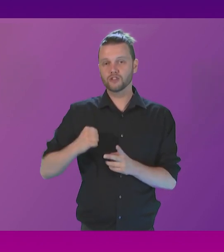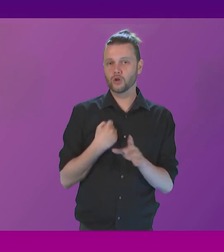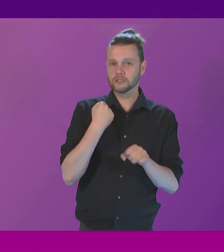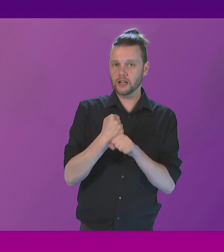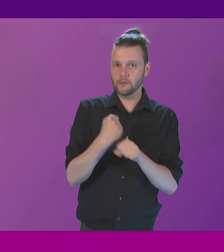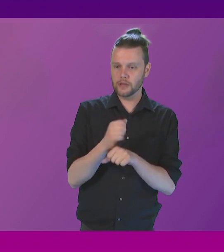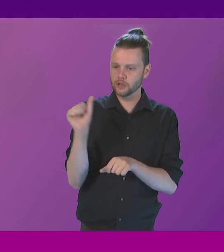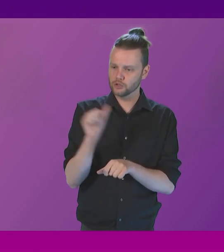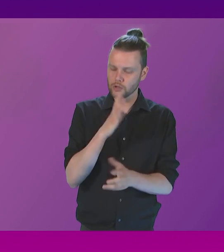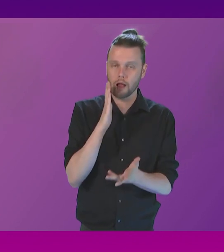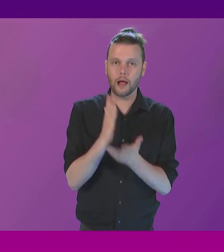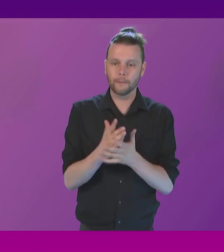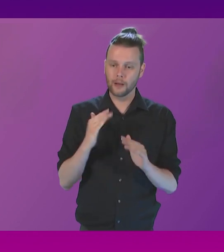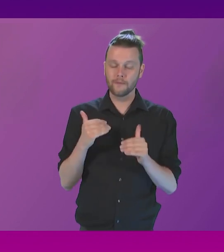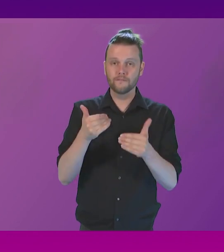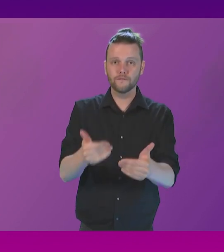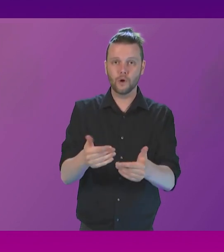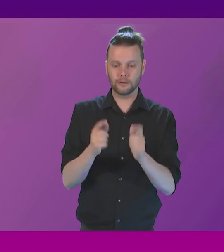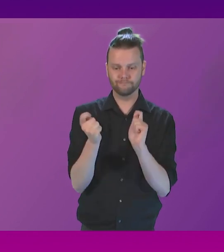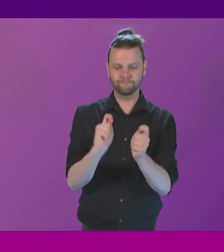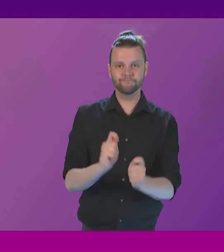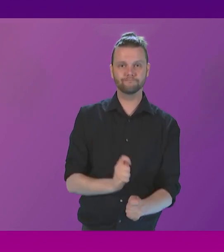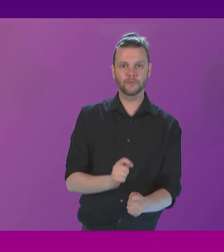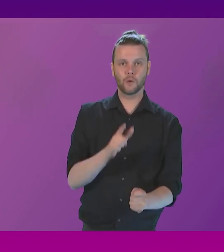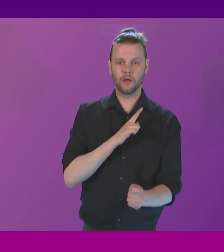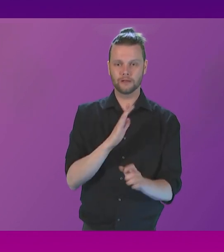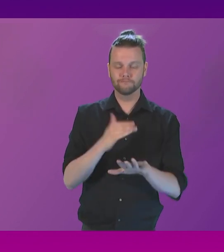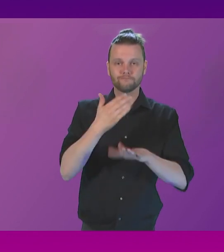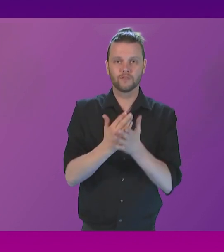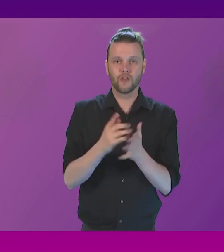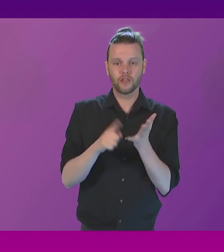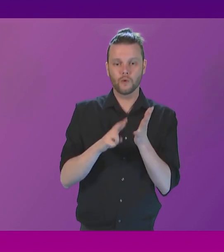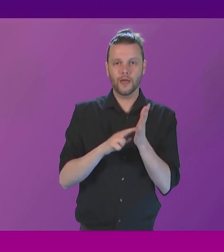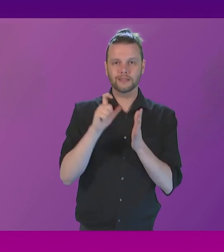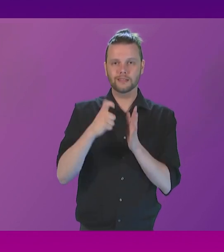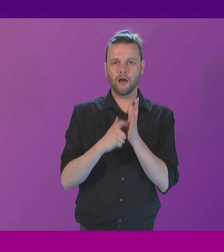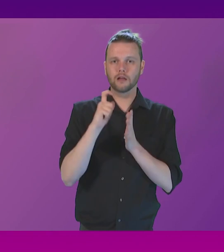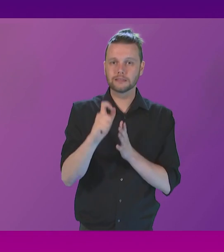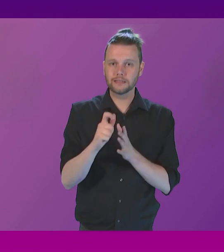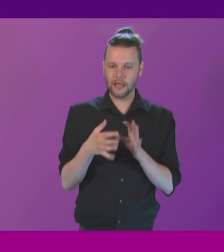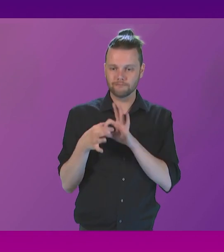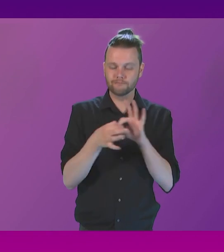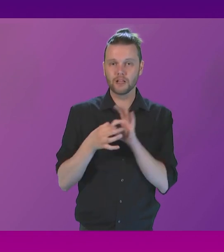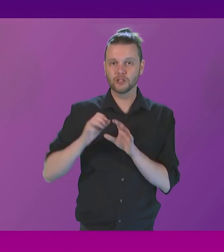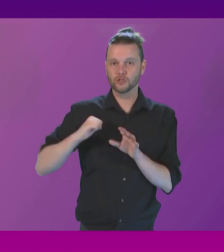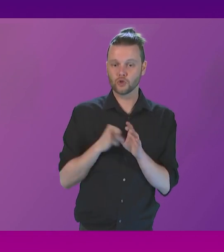“expeditiously bring forward the amendments necessary to enact the United Nations Convention on the Rights of the Child Bill in Scotland”.